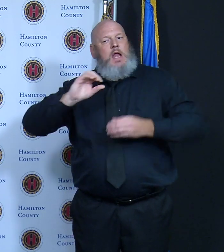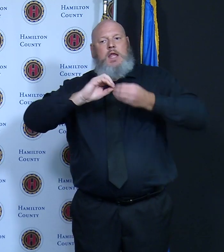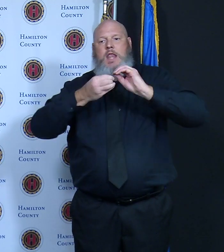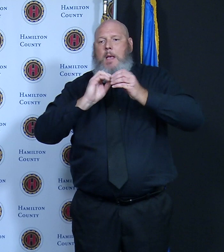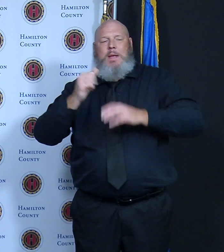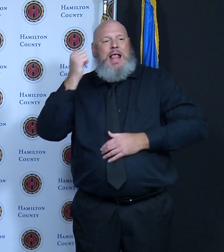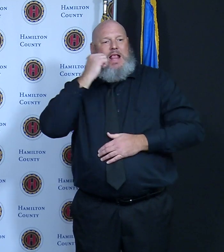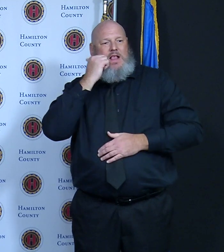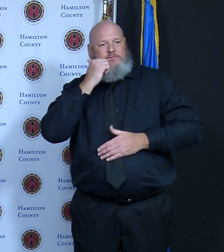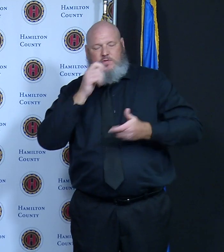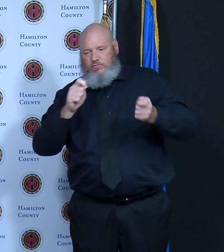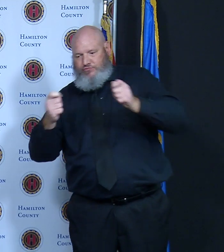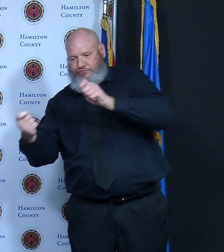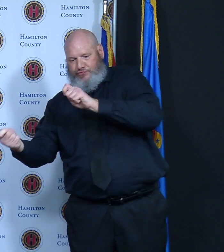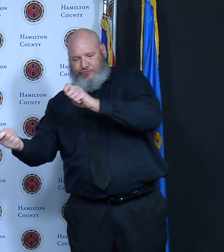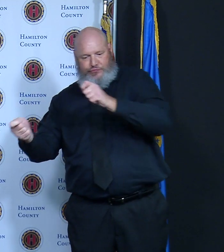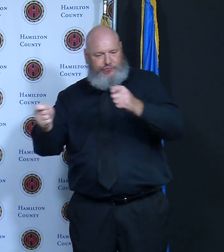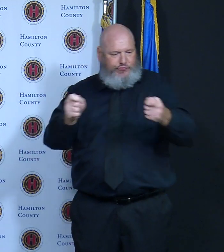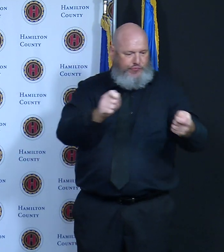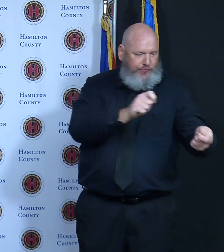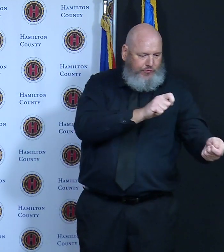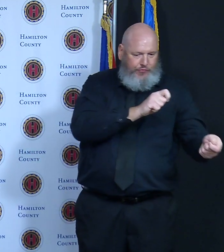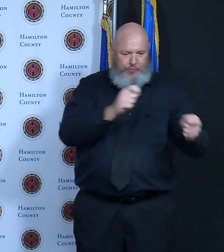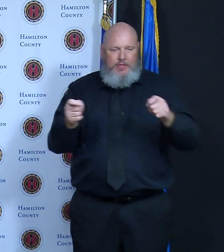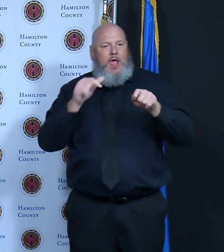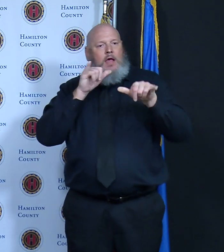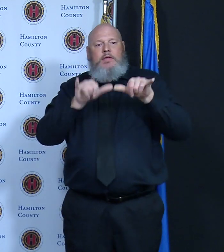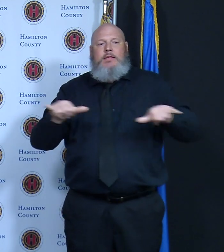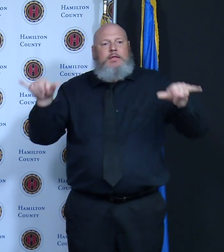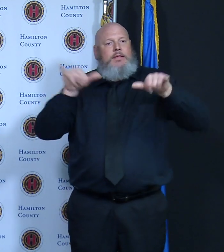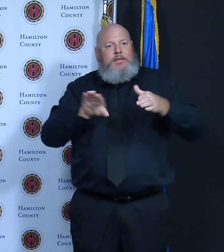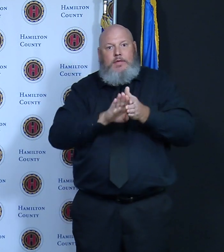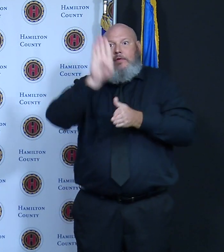can provide those kinds of updates well I have talked to Nick talked a lot about